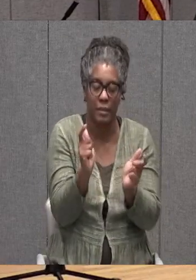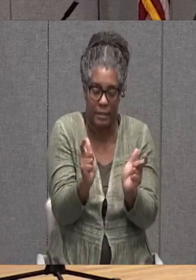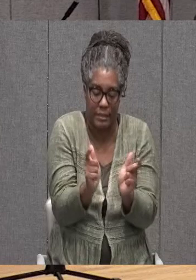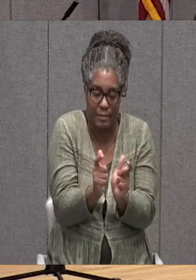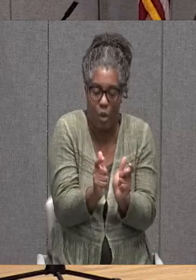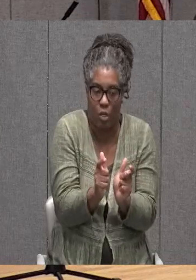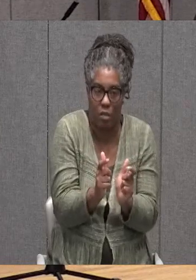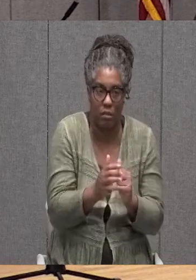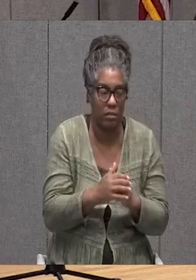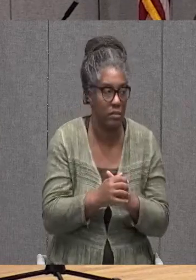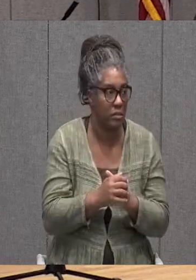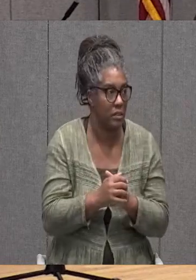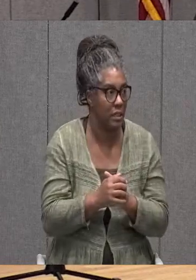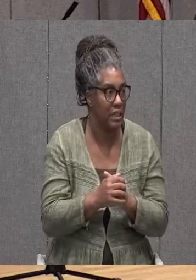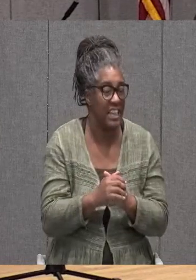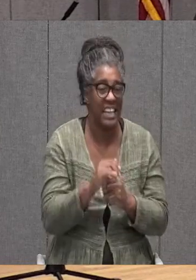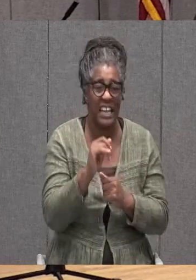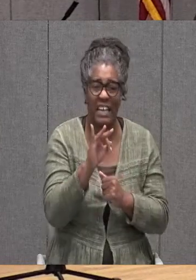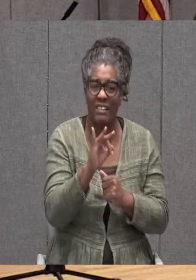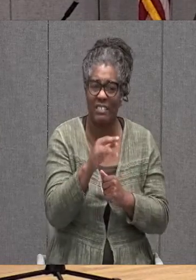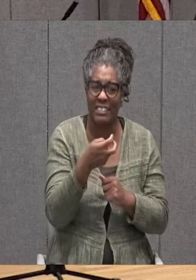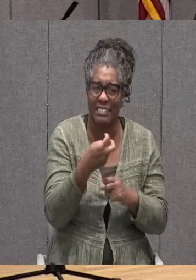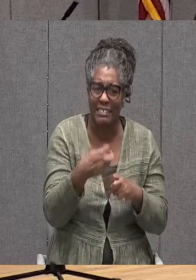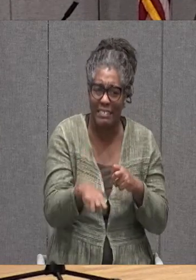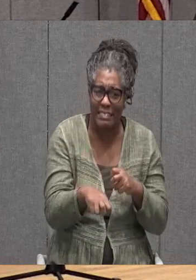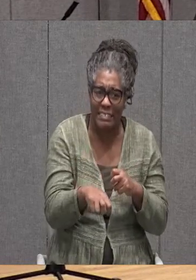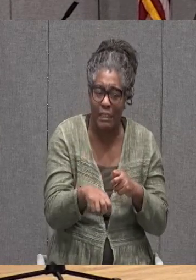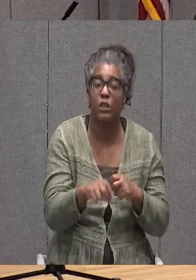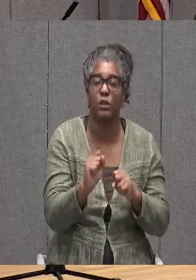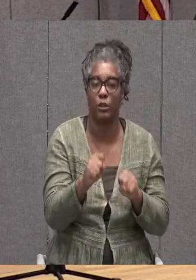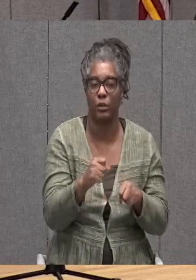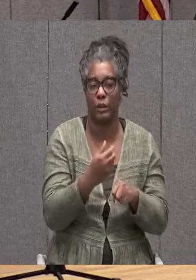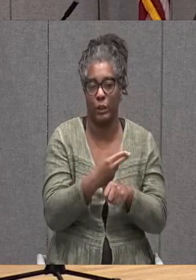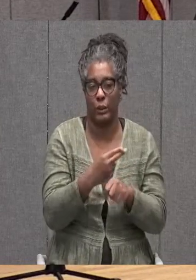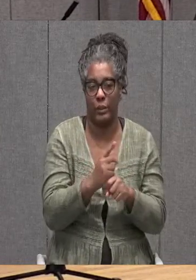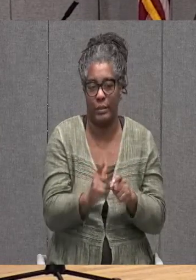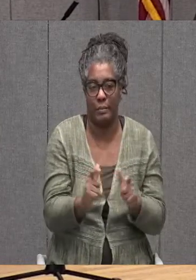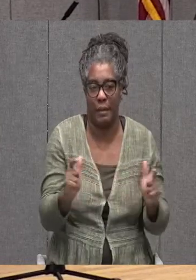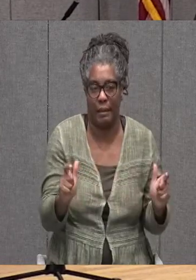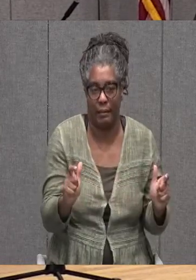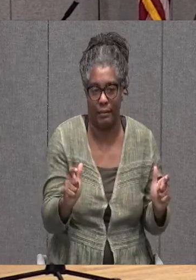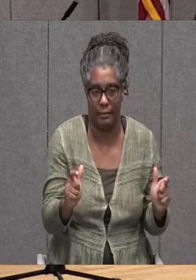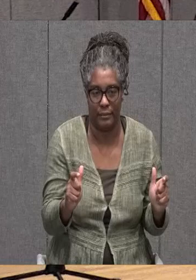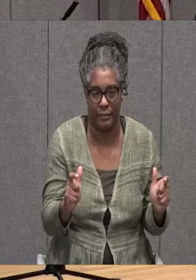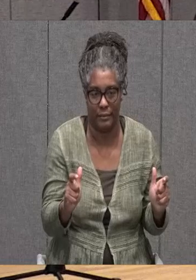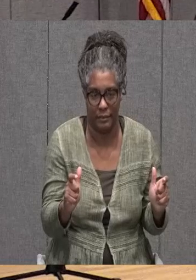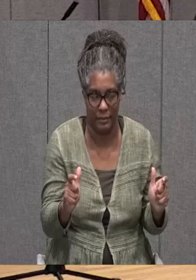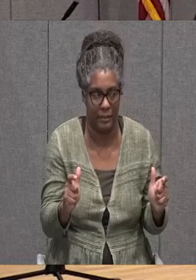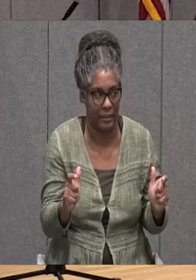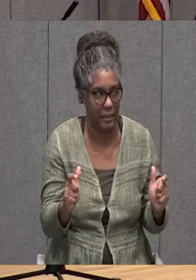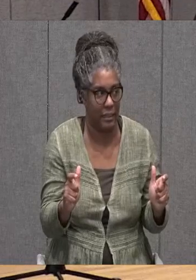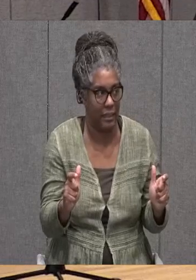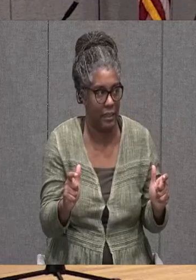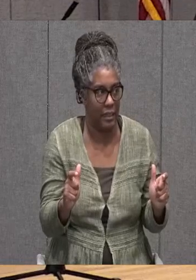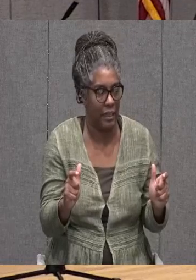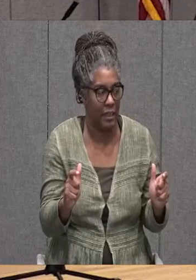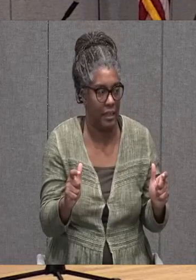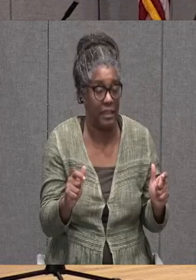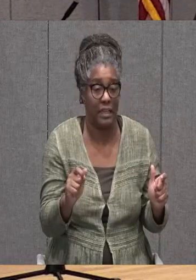stick with the bigger target, same thing, if you know what it's like, we talked last week, if you step with your opposite foot,